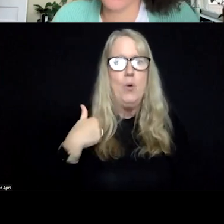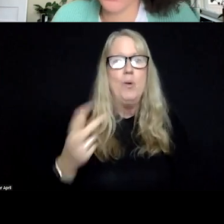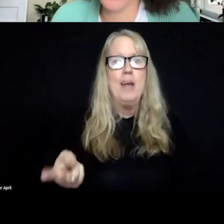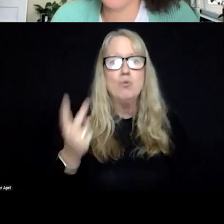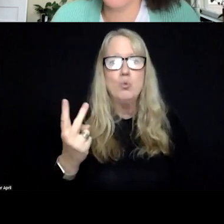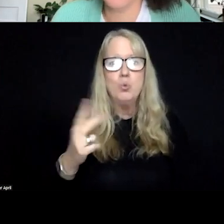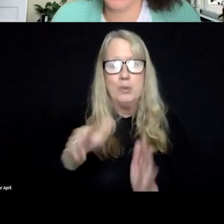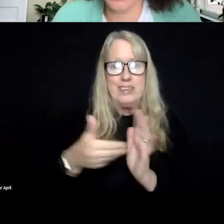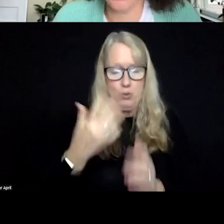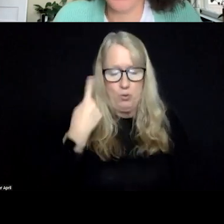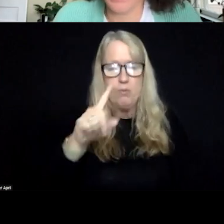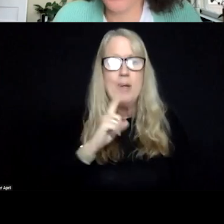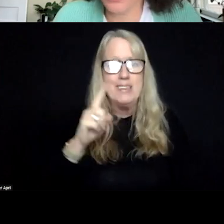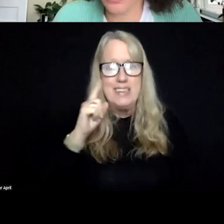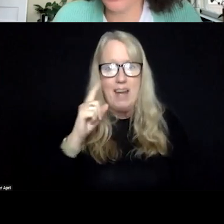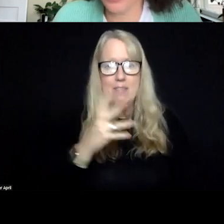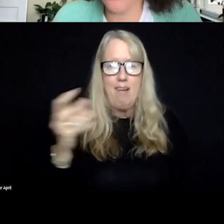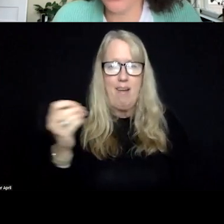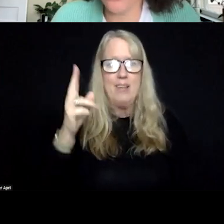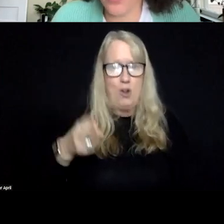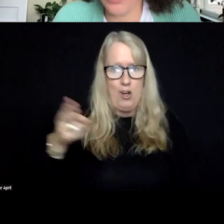HARD OF HEARING AND WE LAUNCHED OUR VIDEO PHONE